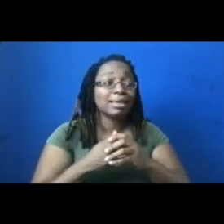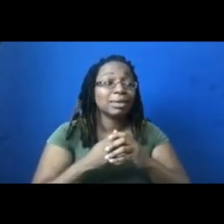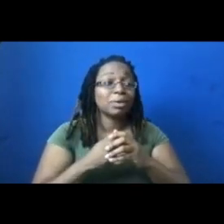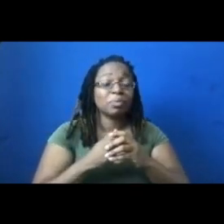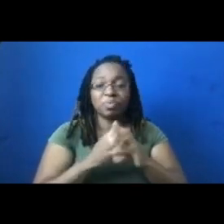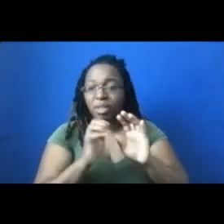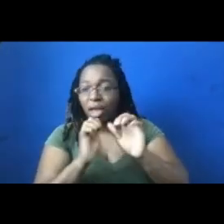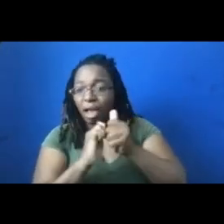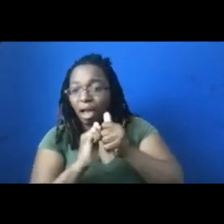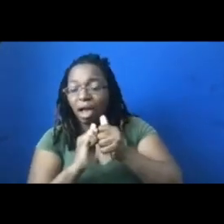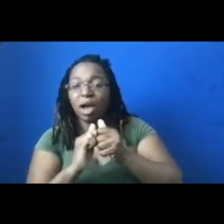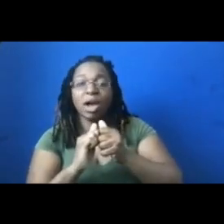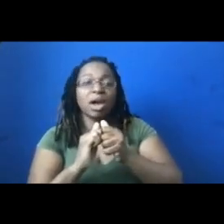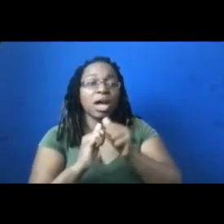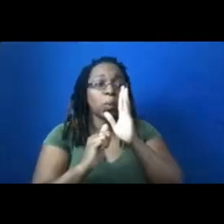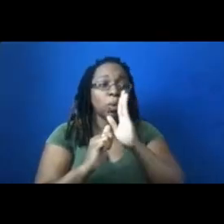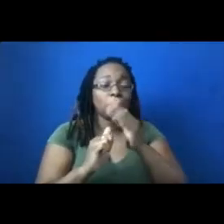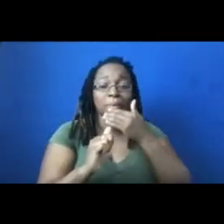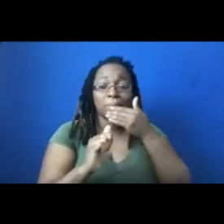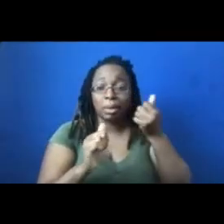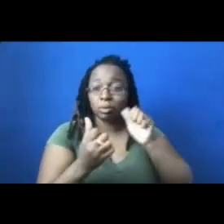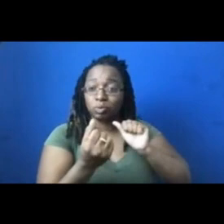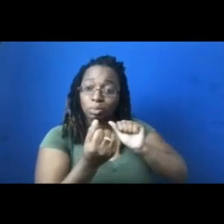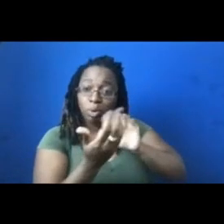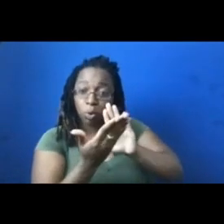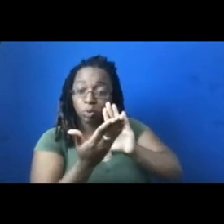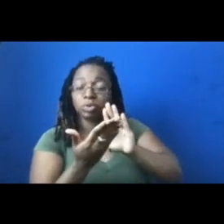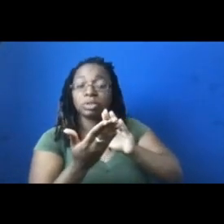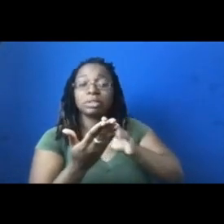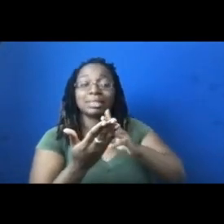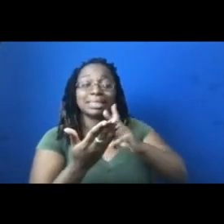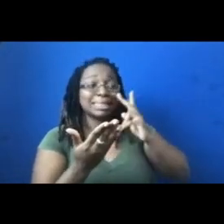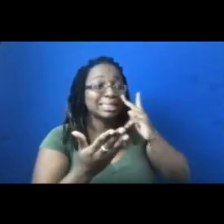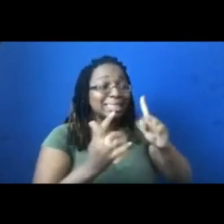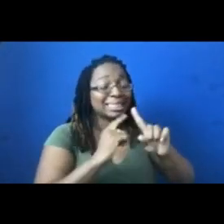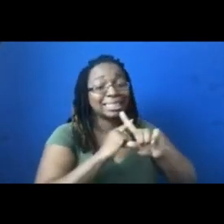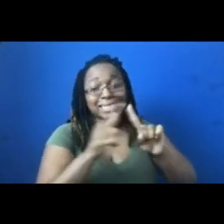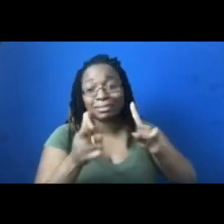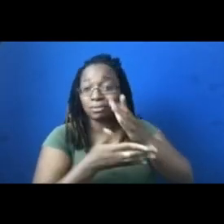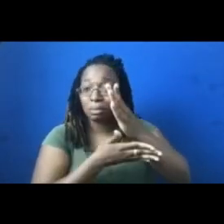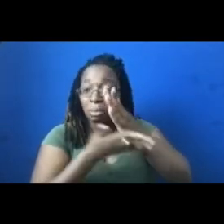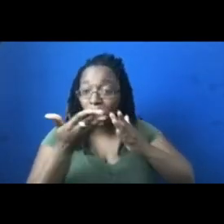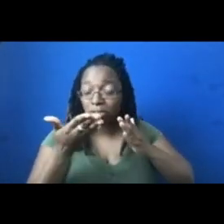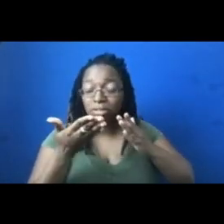that it would be best to address the different components in the